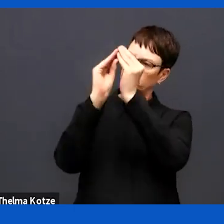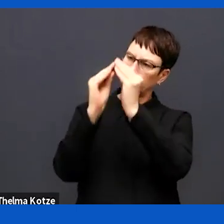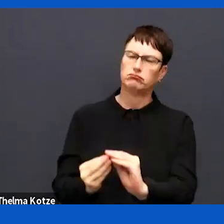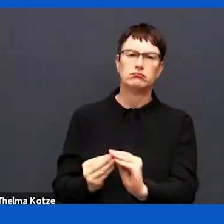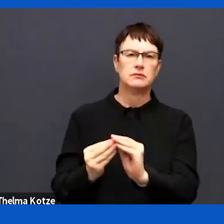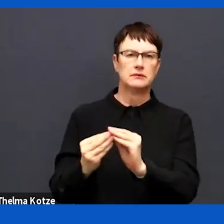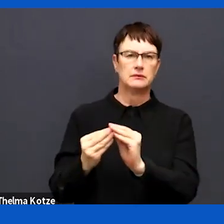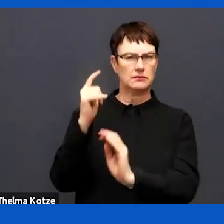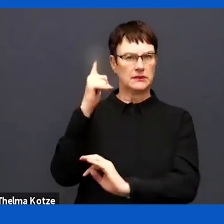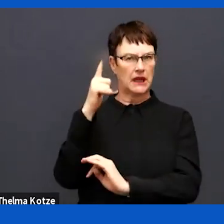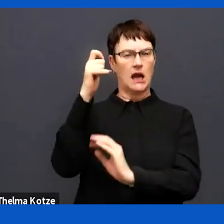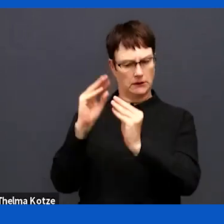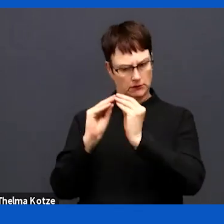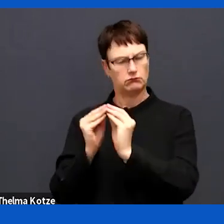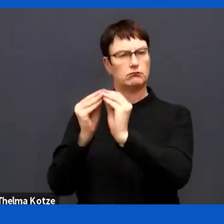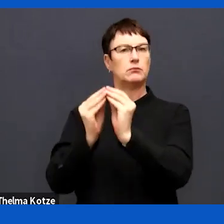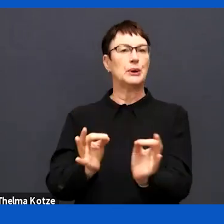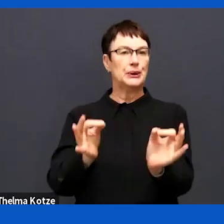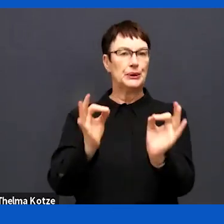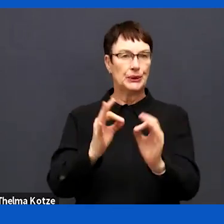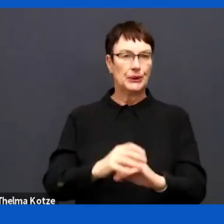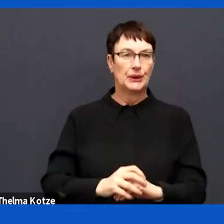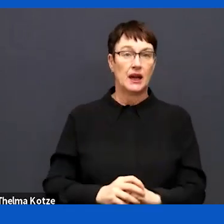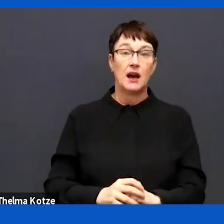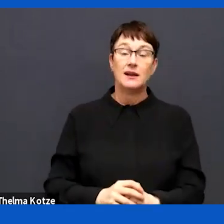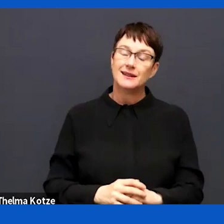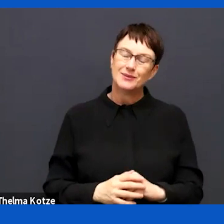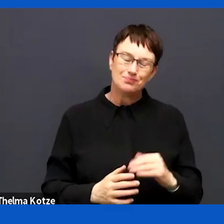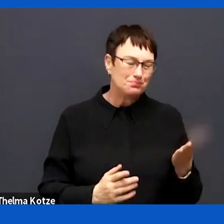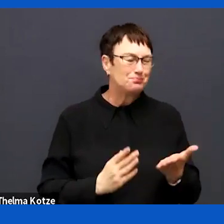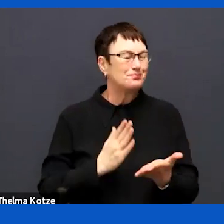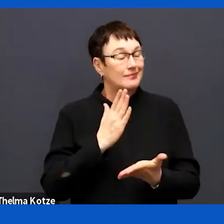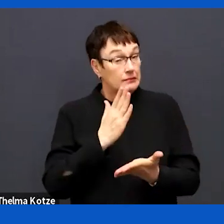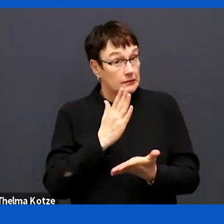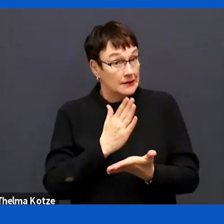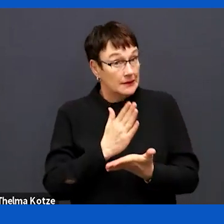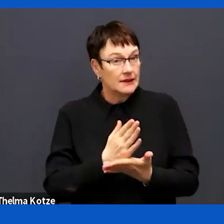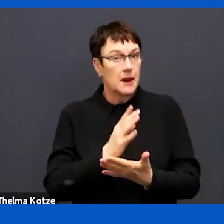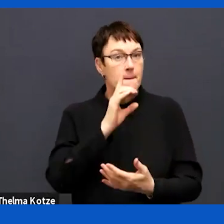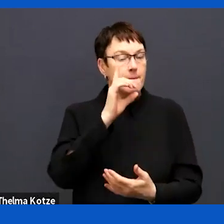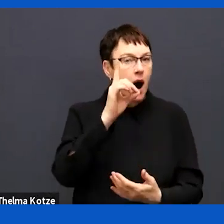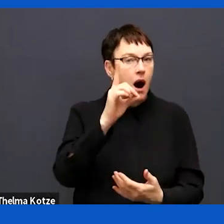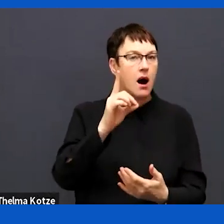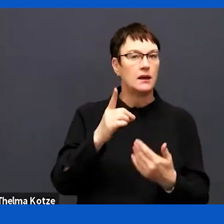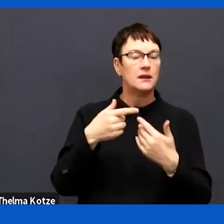is that a lot of companies don't think about the accessibility. But not directly only the company,